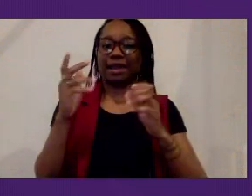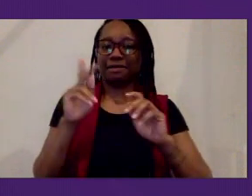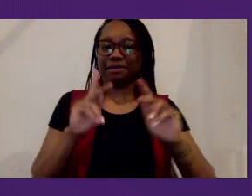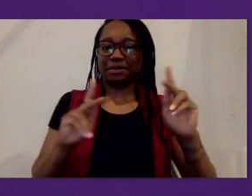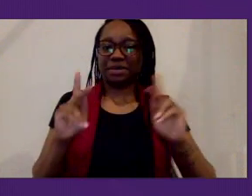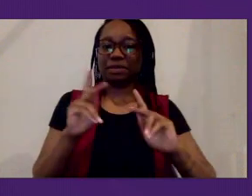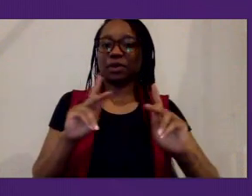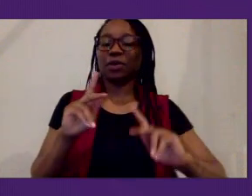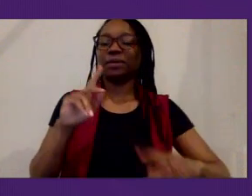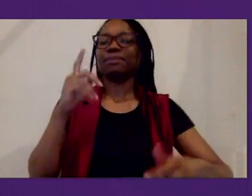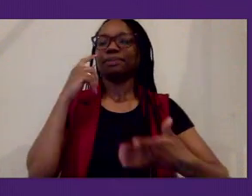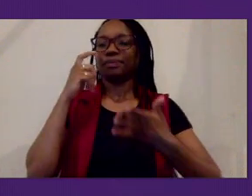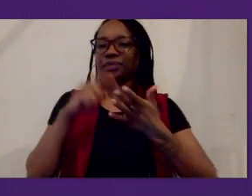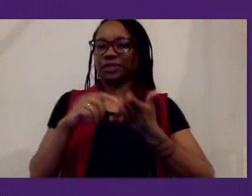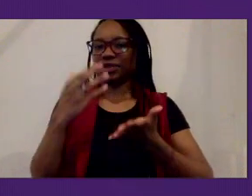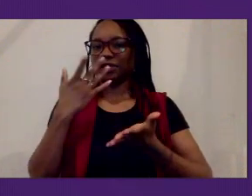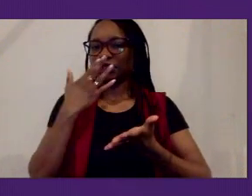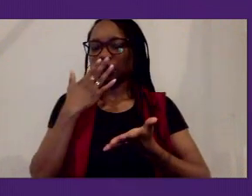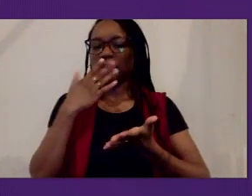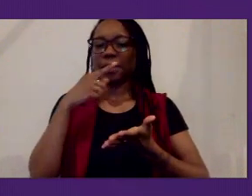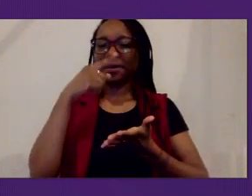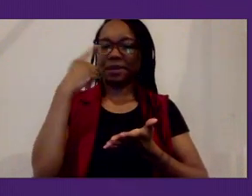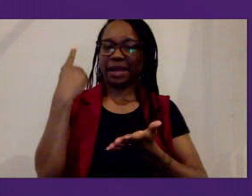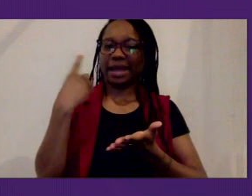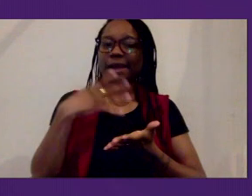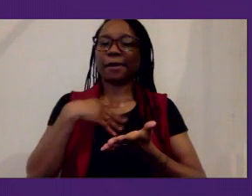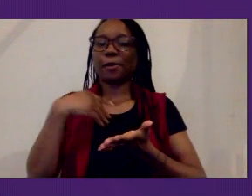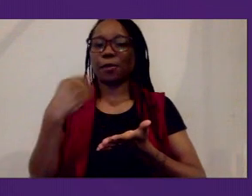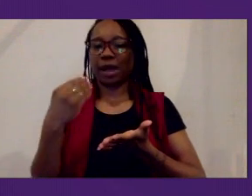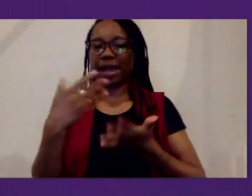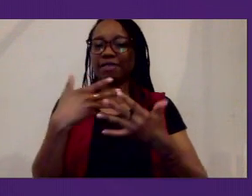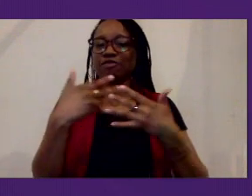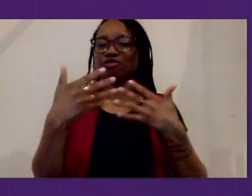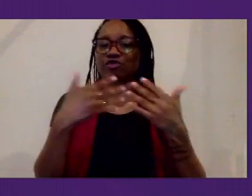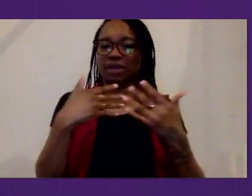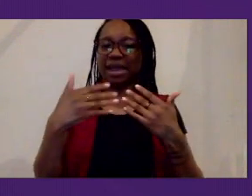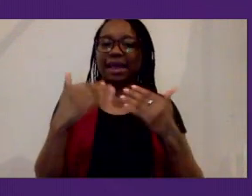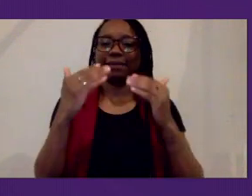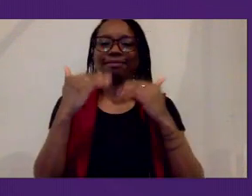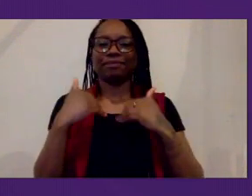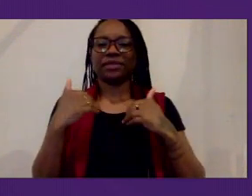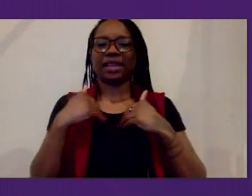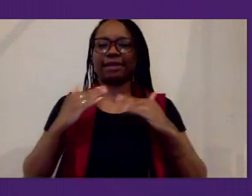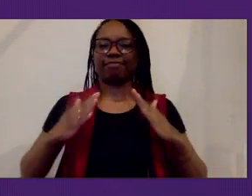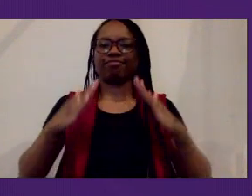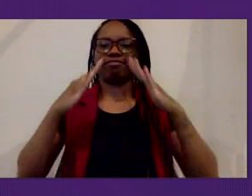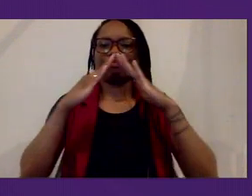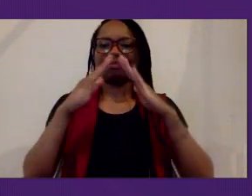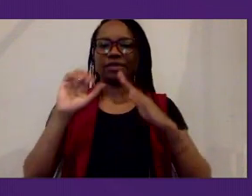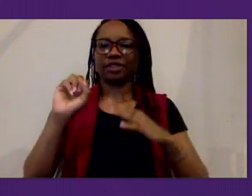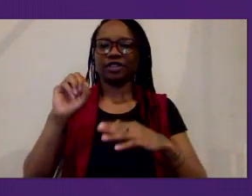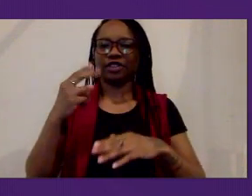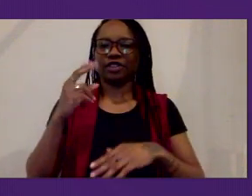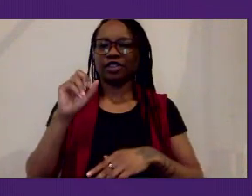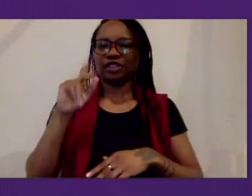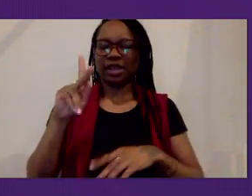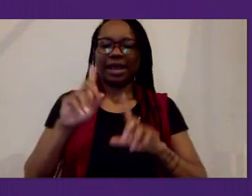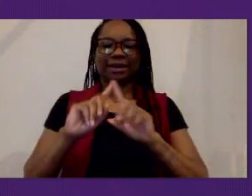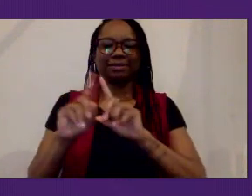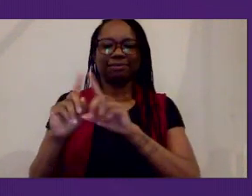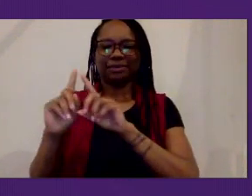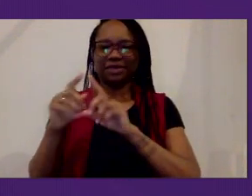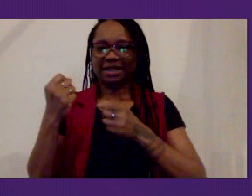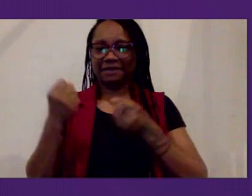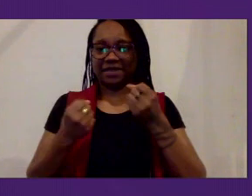black and white and grey. There were shacks and overloaded vehicles. In the 'I feel' column, the